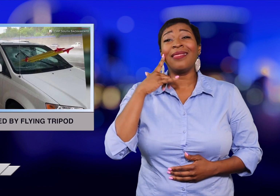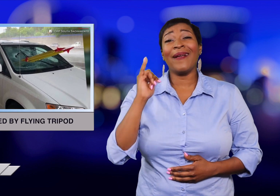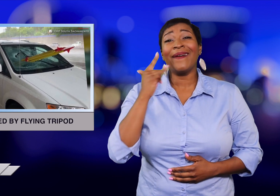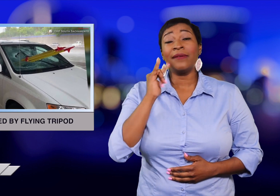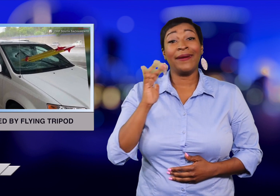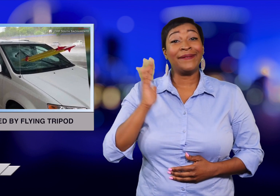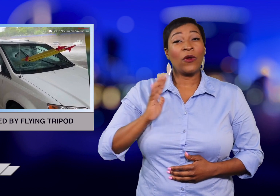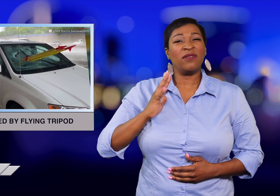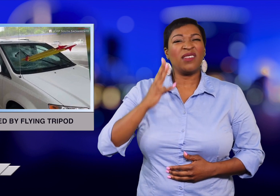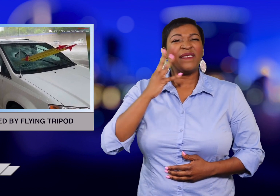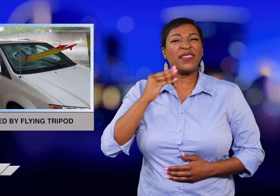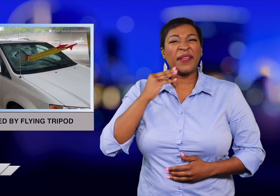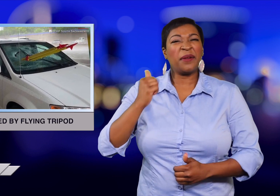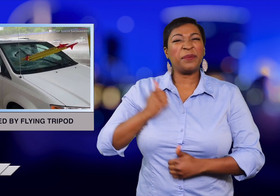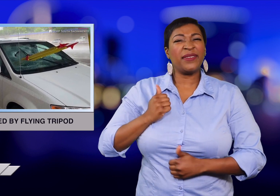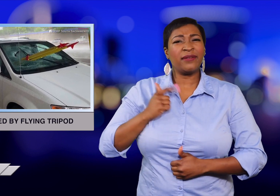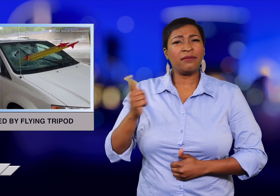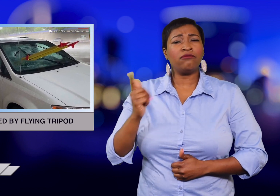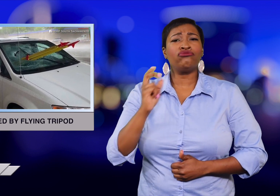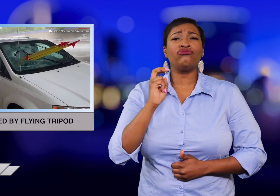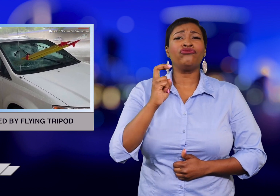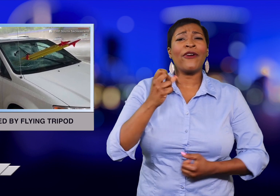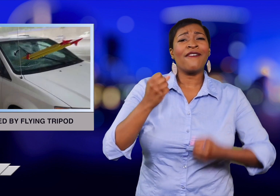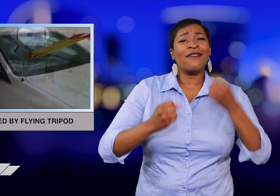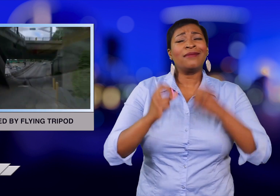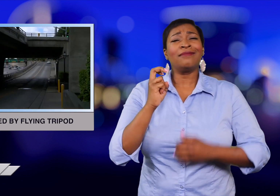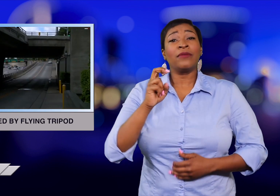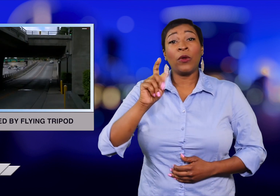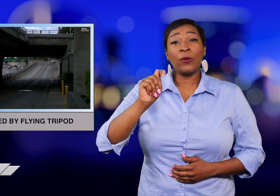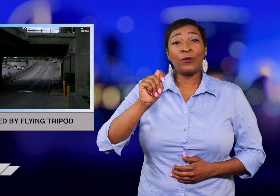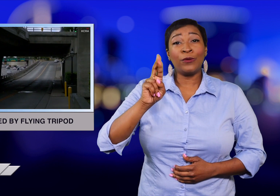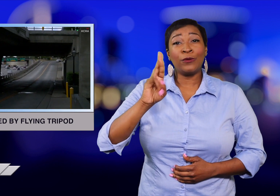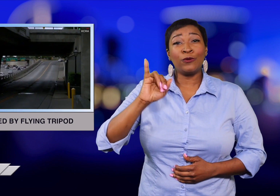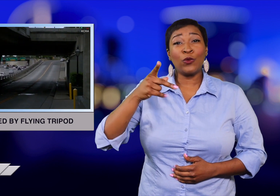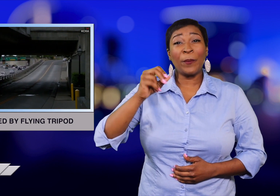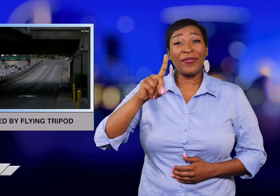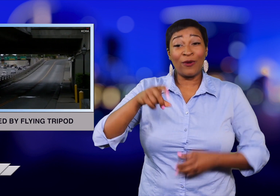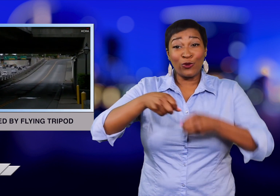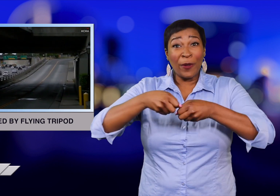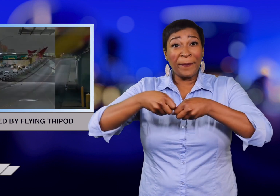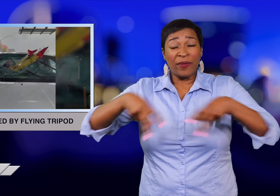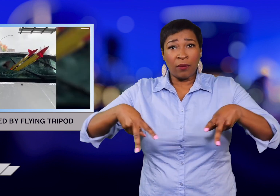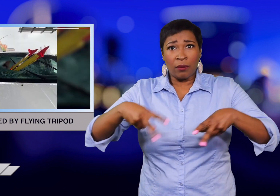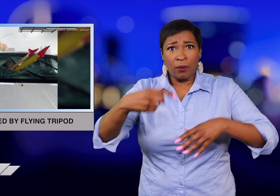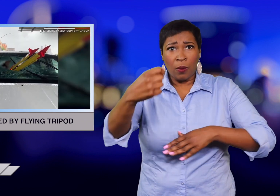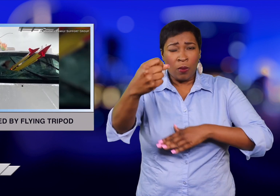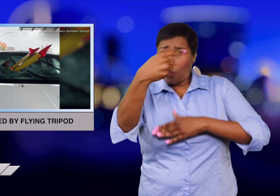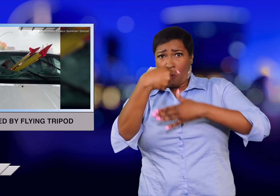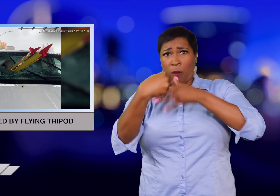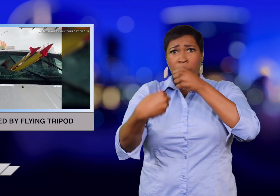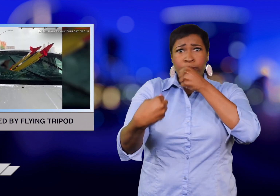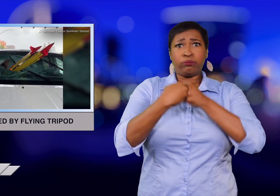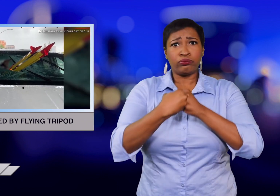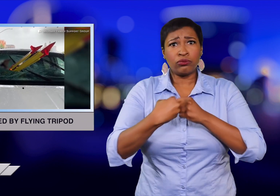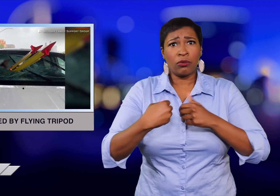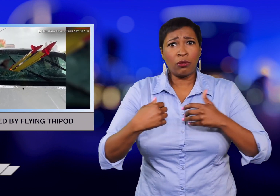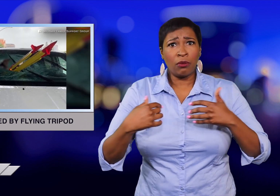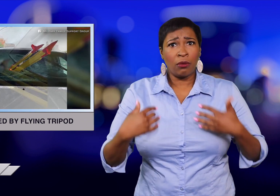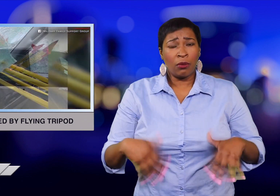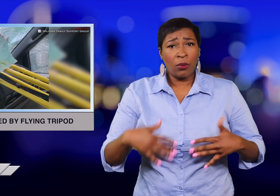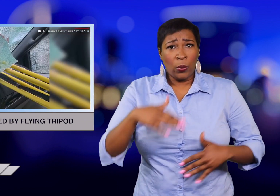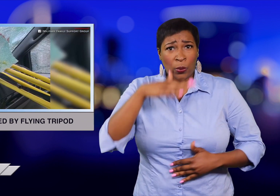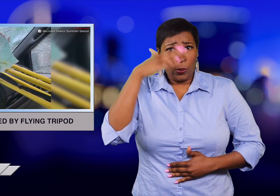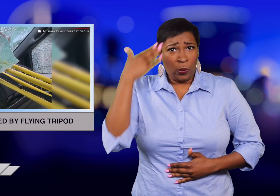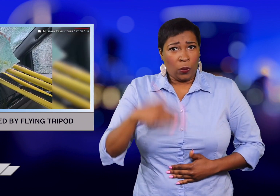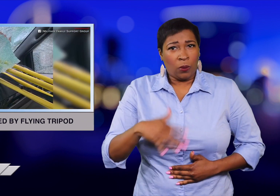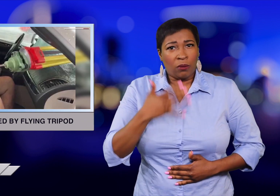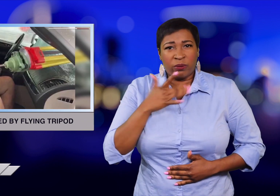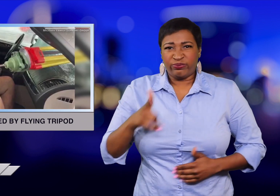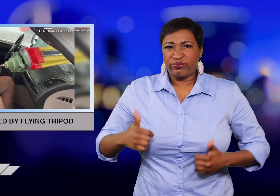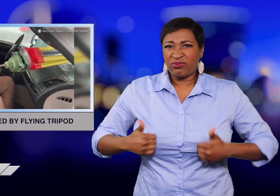A California veteran is lucky to be alive after he was hit by an airborne tripod while